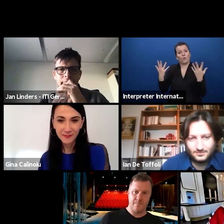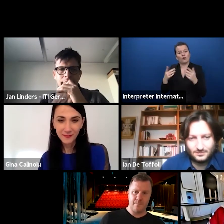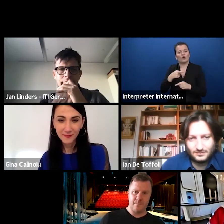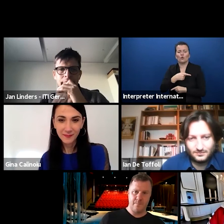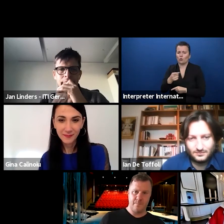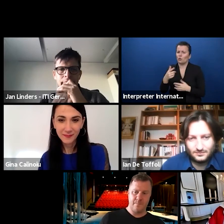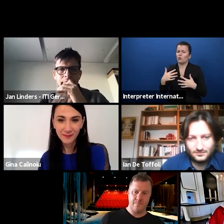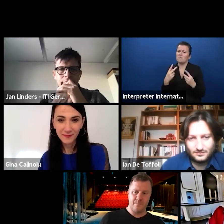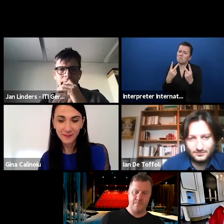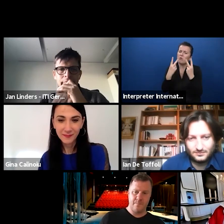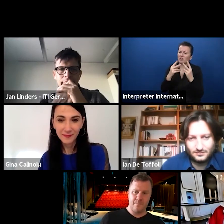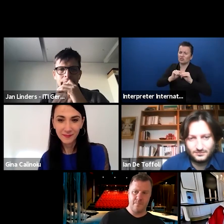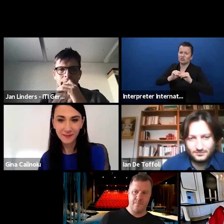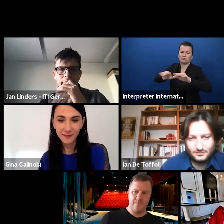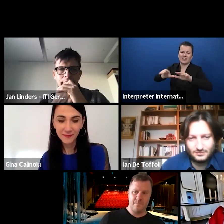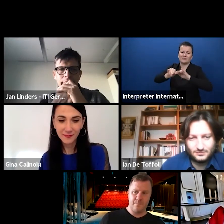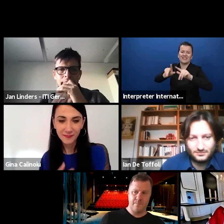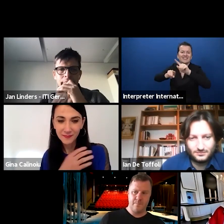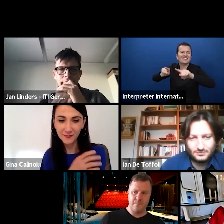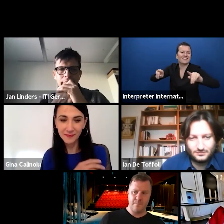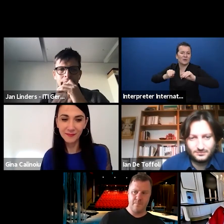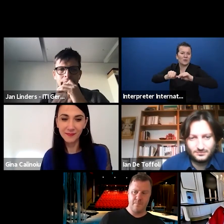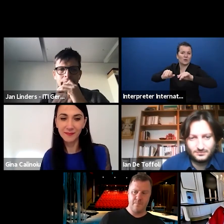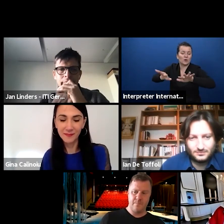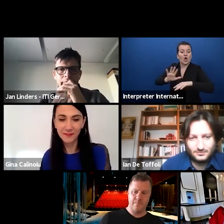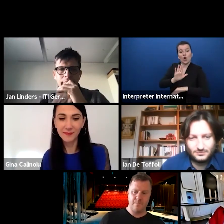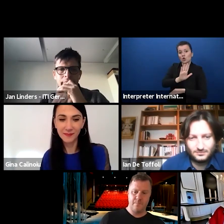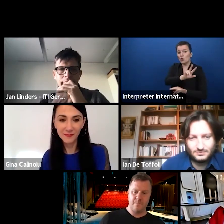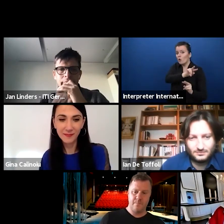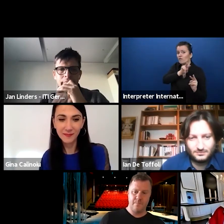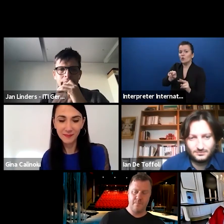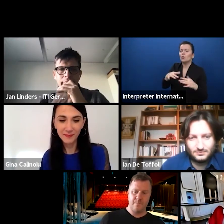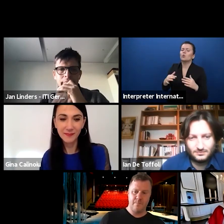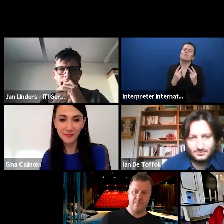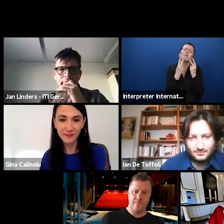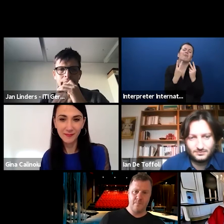contribution is absolutely vital, yours of the theatre sector and the performing arts sector,